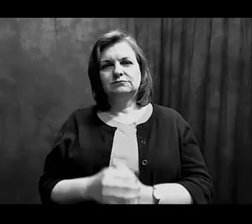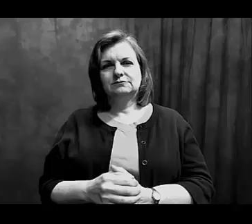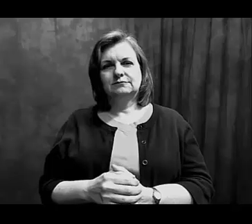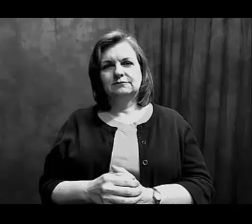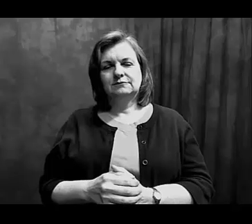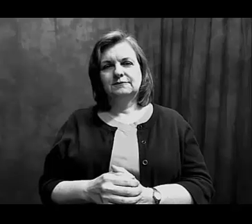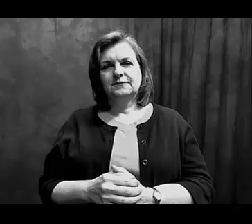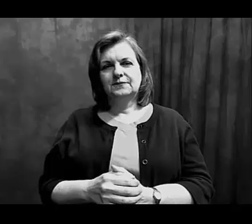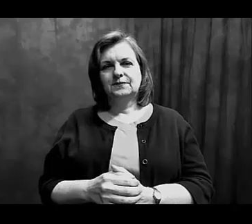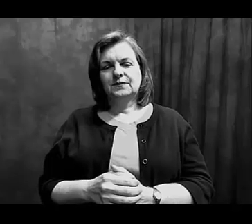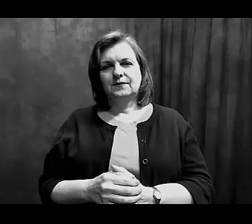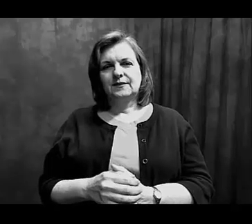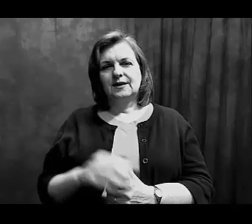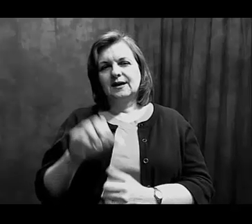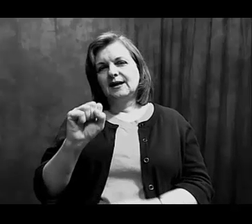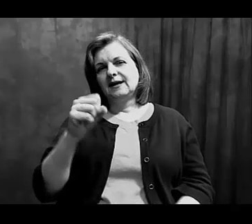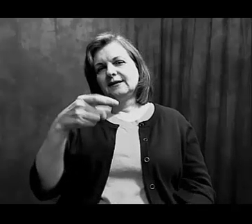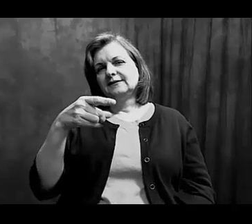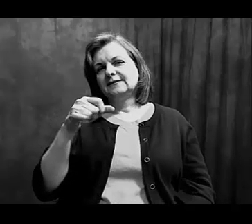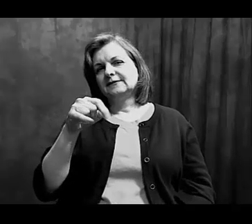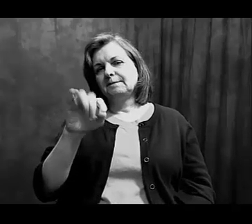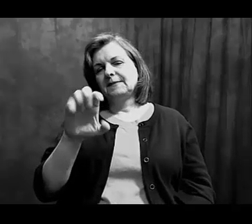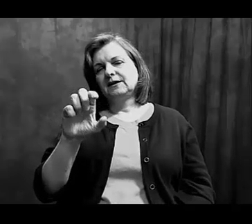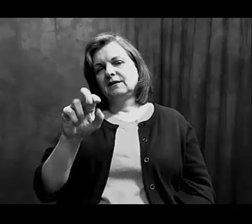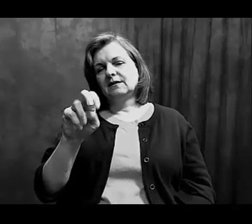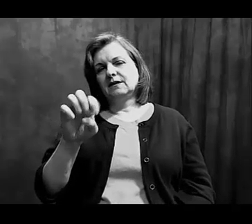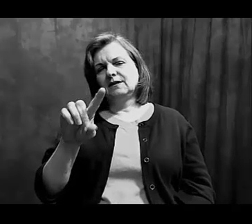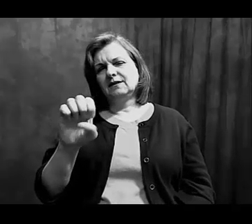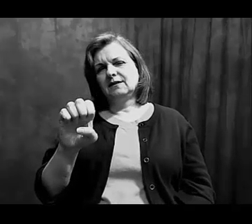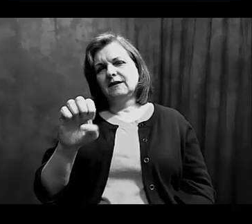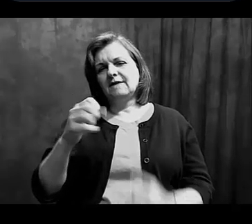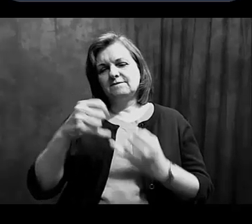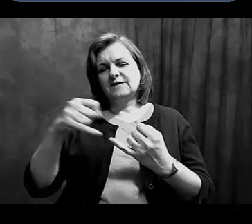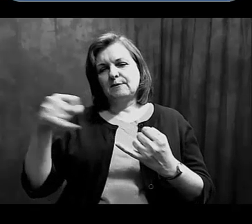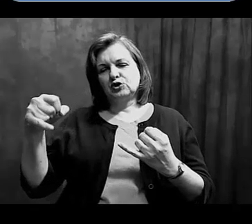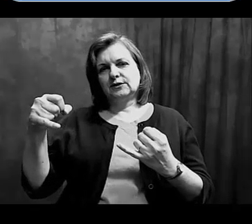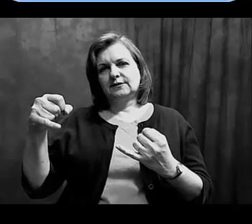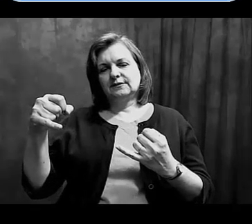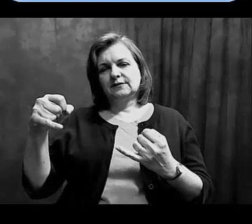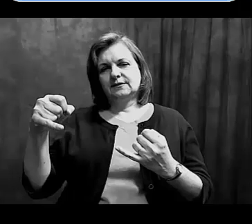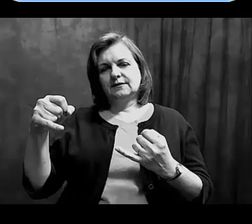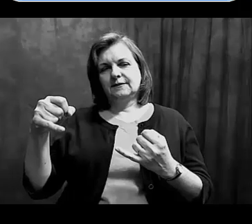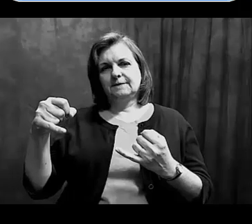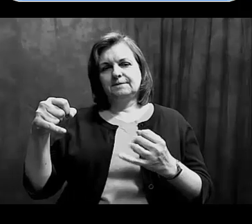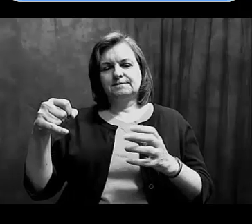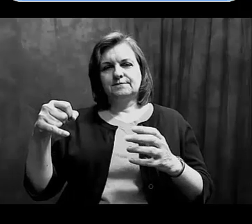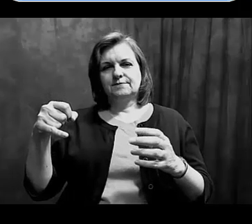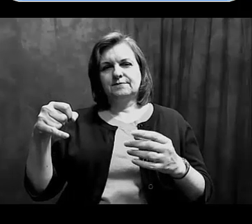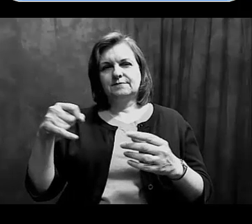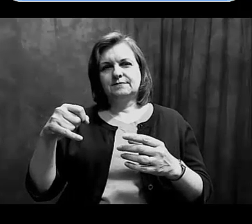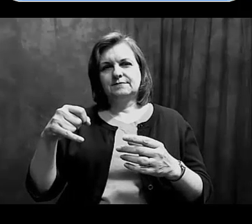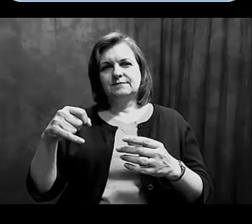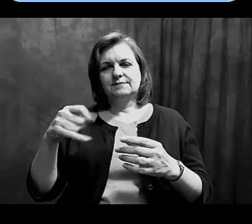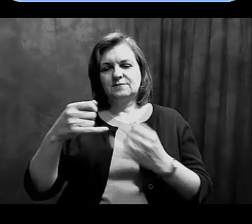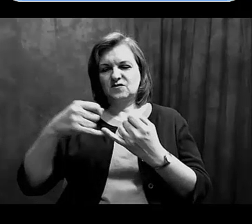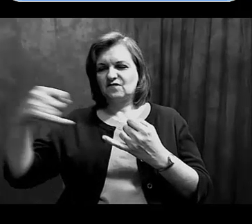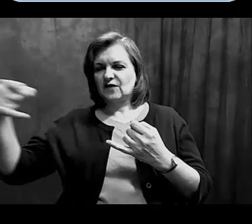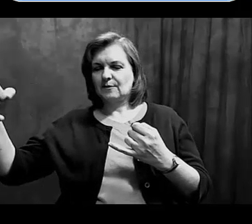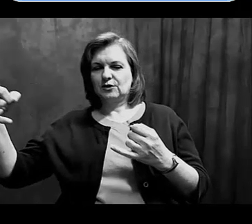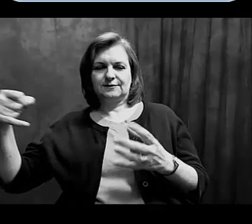and then this spindle fibers of these microtubules are going to reach out